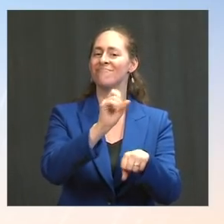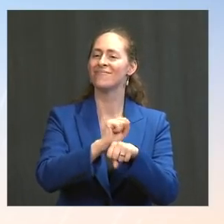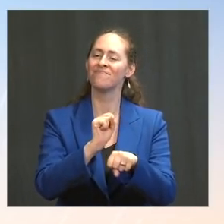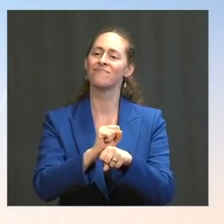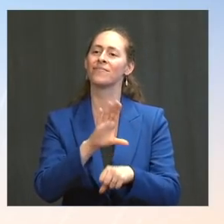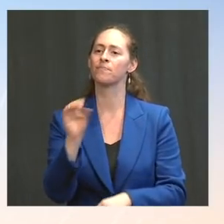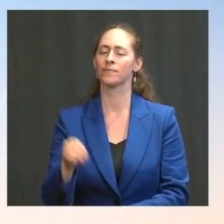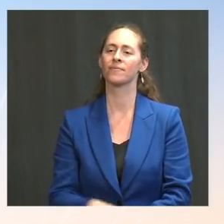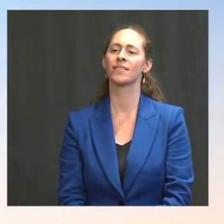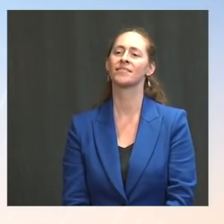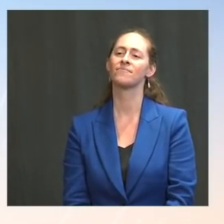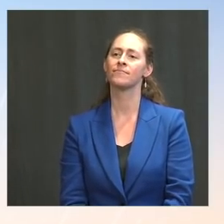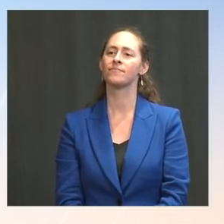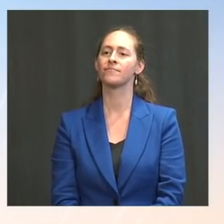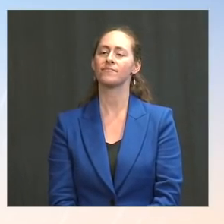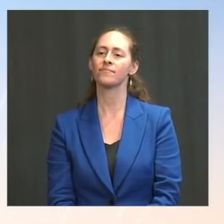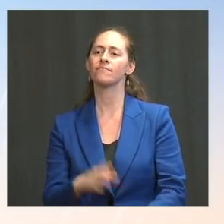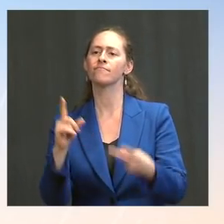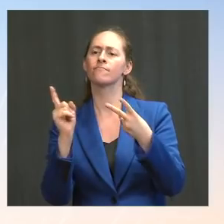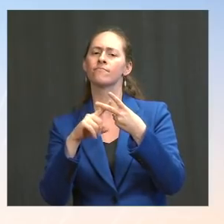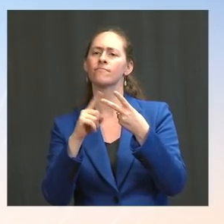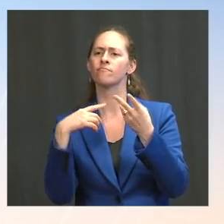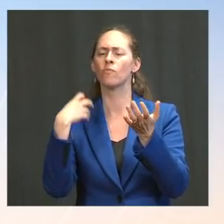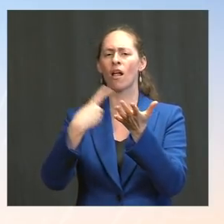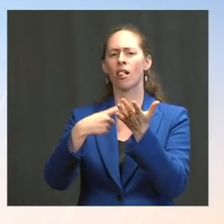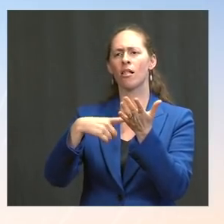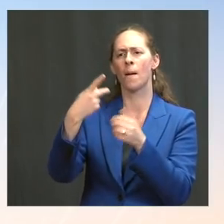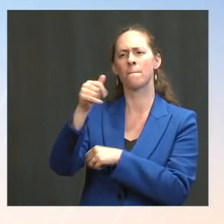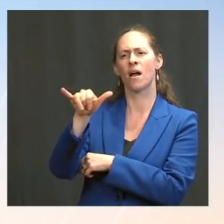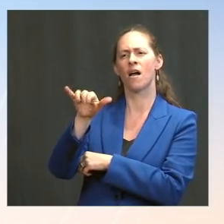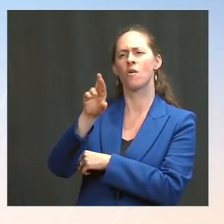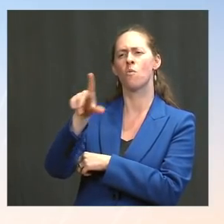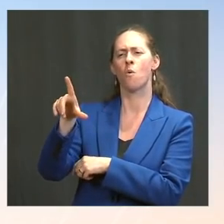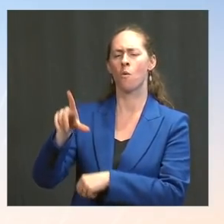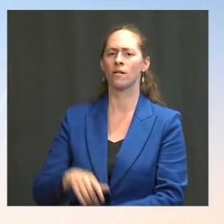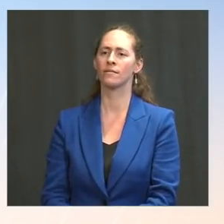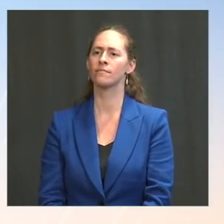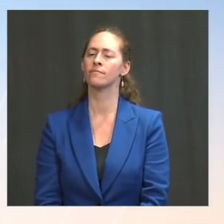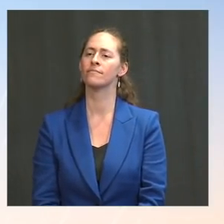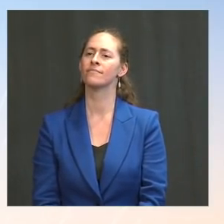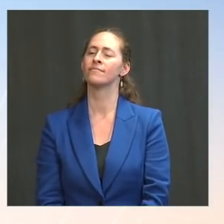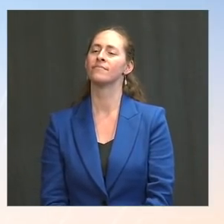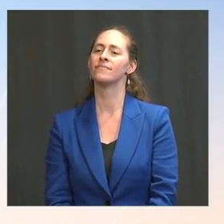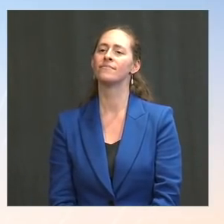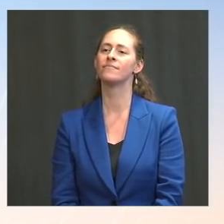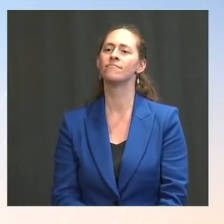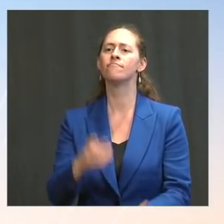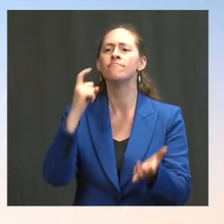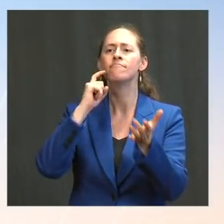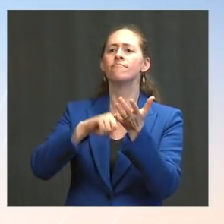obviously there's the payroll survey and the household survey. The household survey is what feeds into the unemployment rate. A couple of things under the hood in the household survey